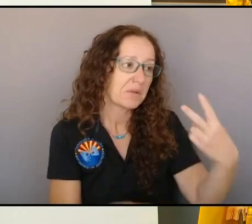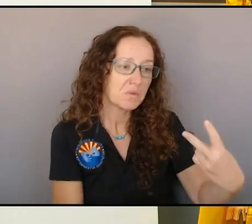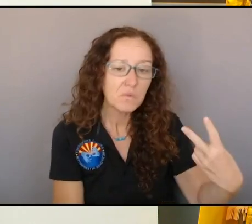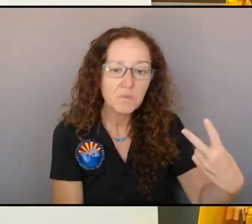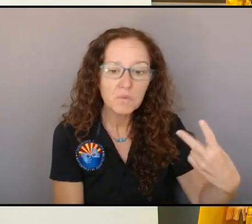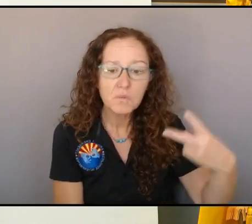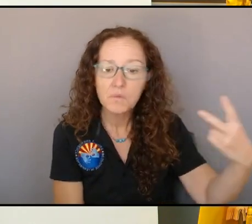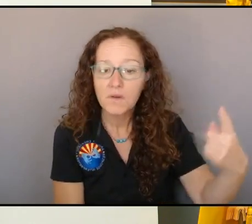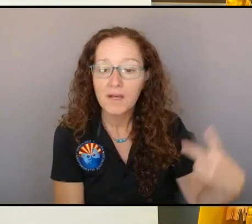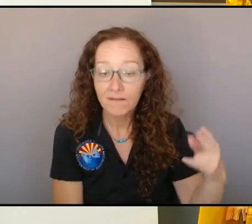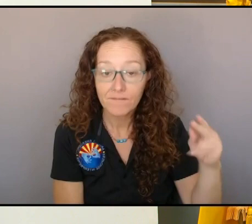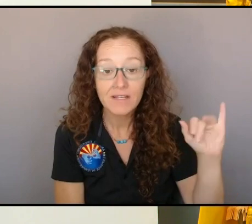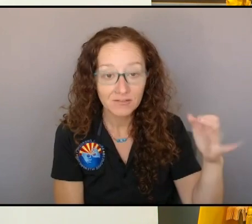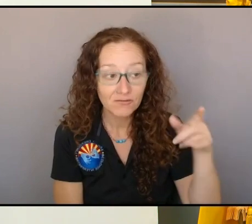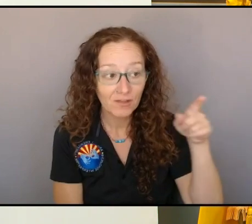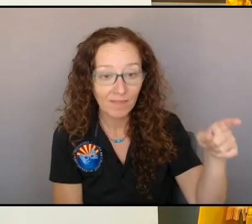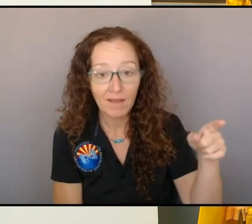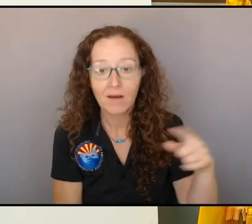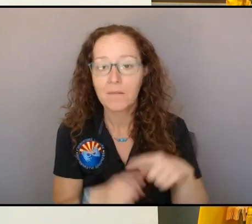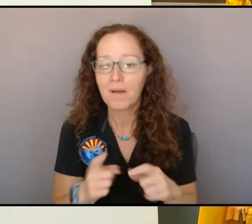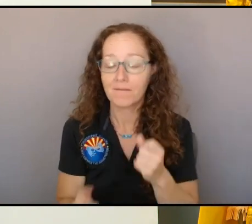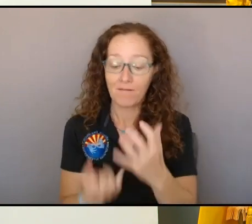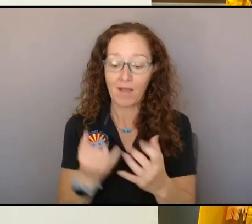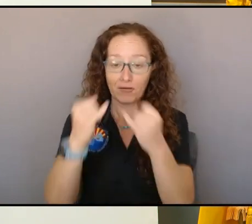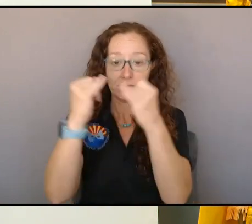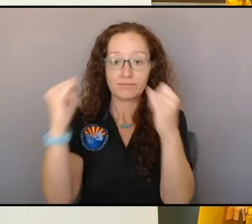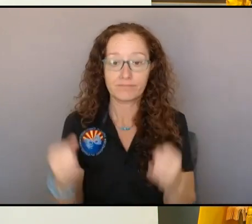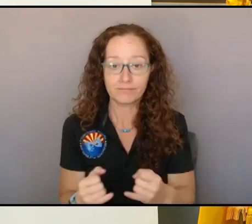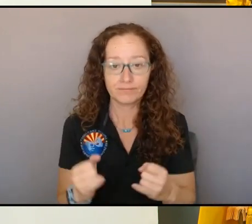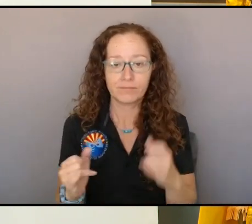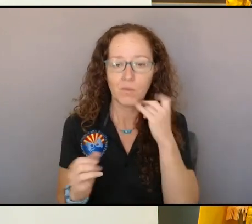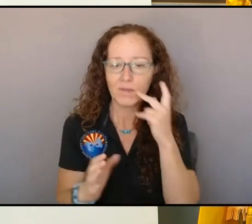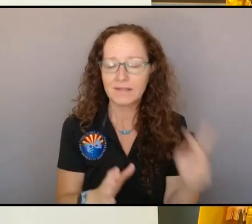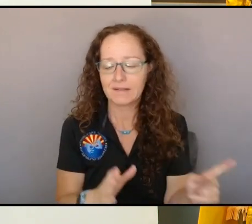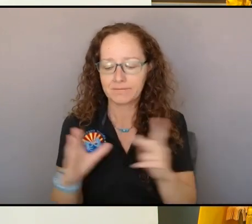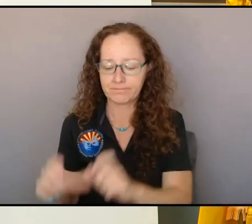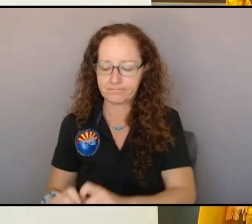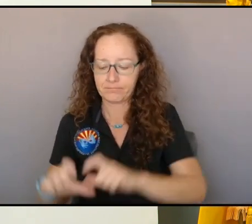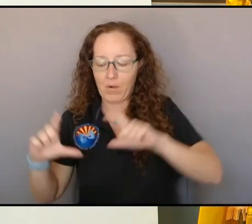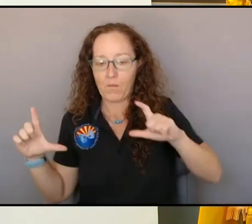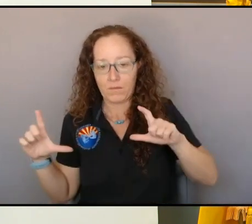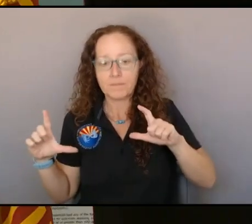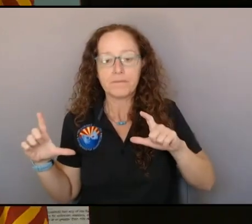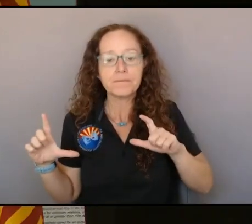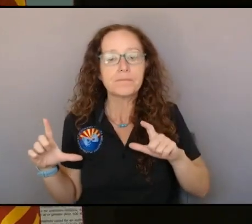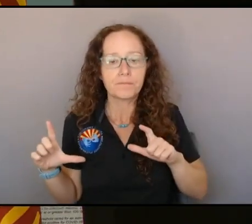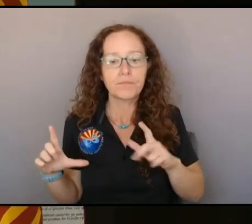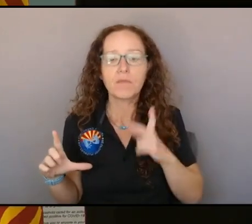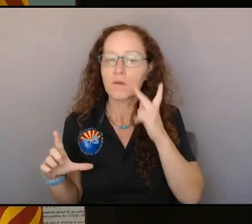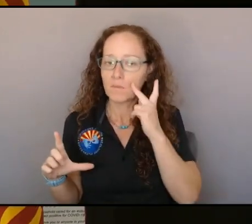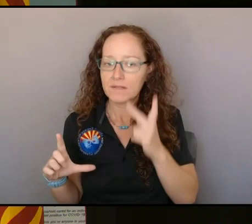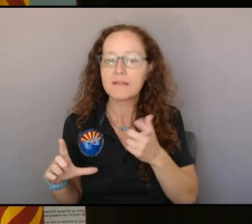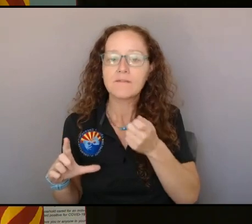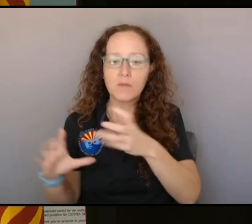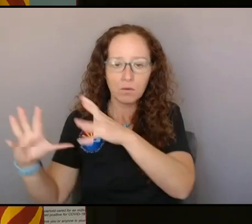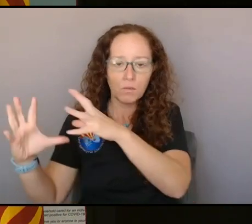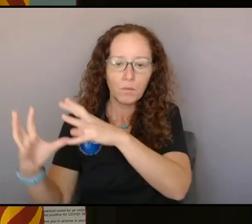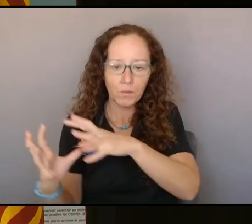the inset over here on the right, what you'll notice is, we did get a few cells that came right across the heart of the